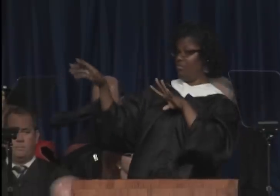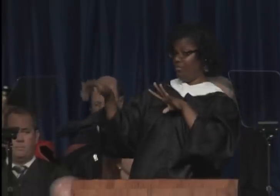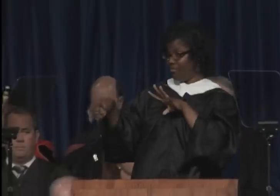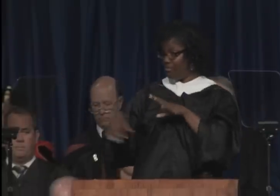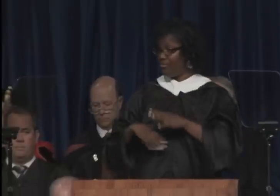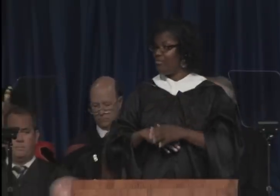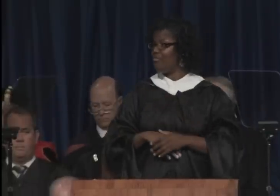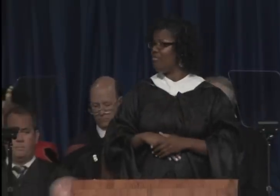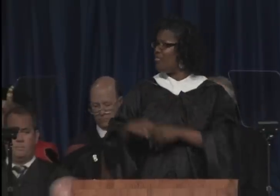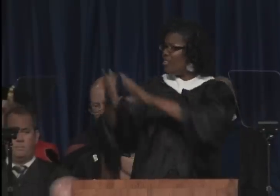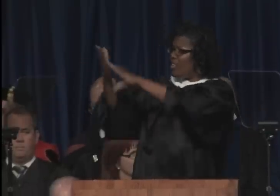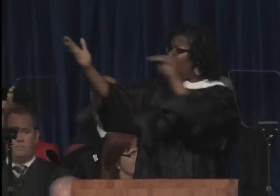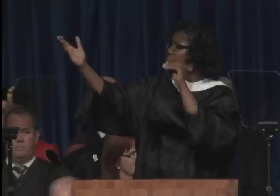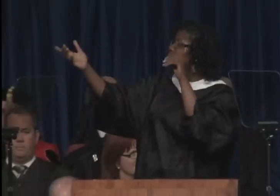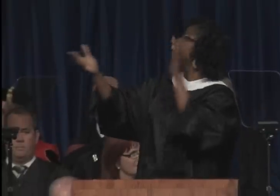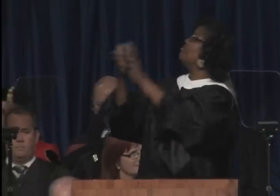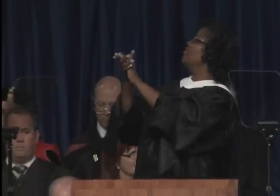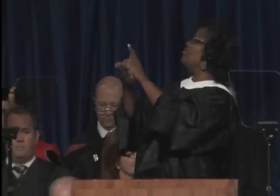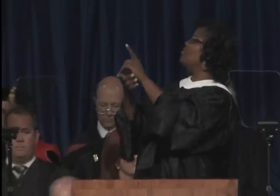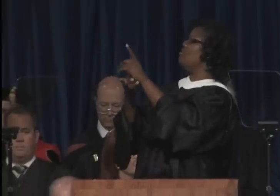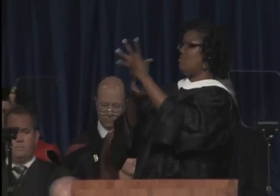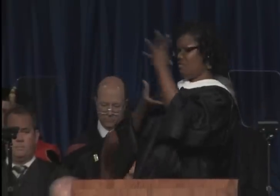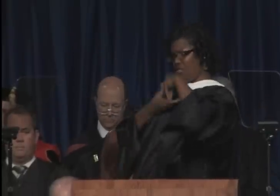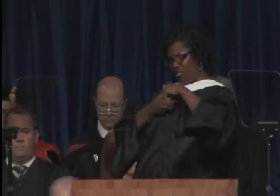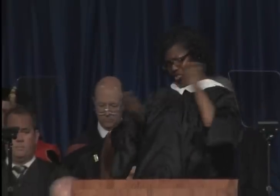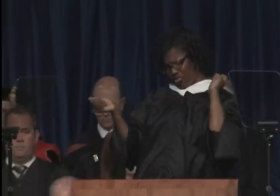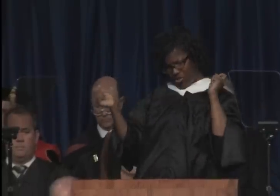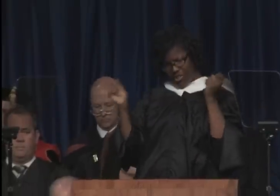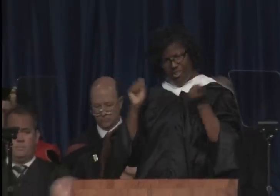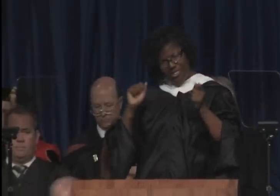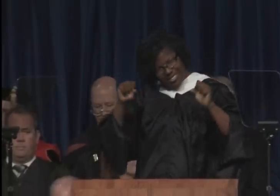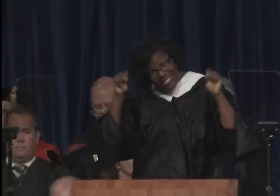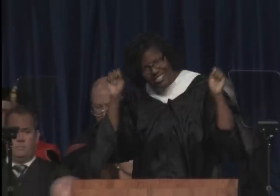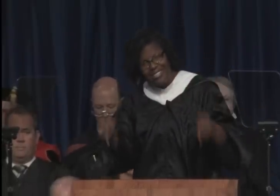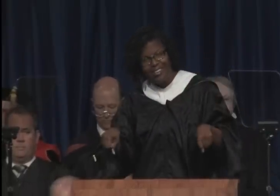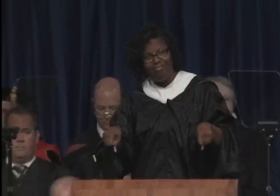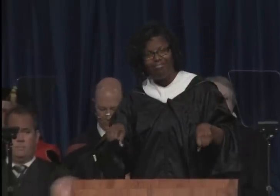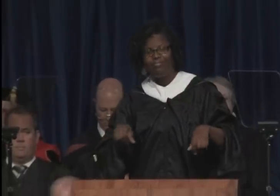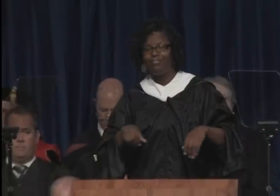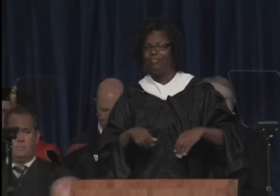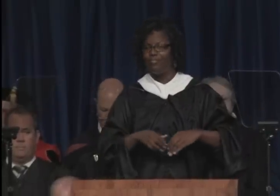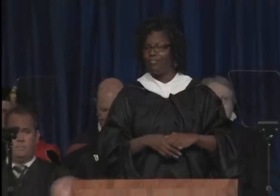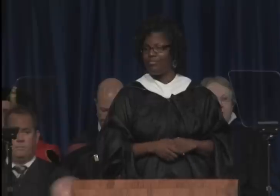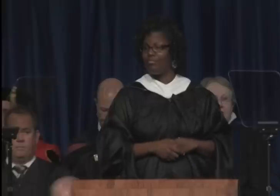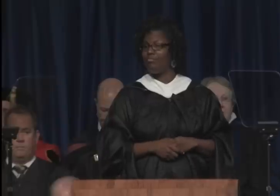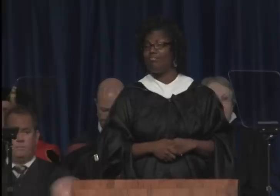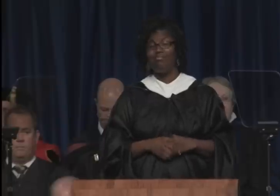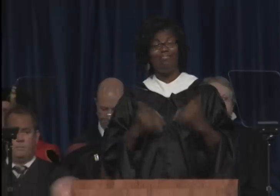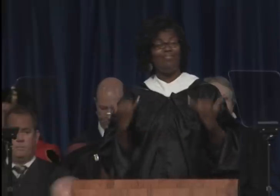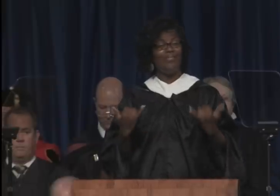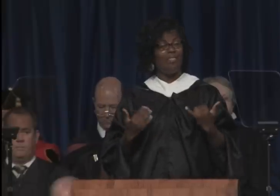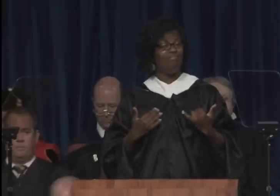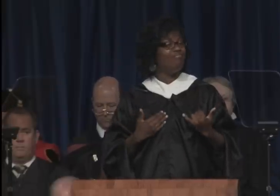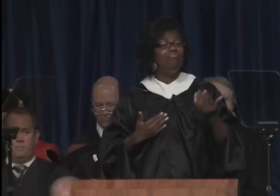Our beliefs and attitudes must be carefully recognized in order to make the transformative changes.